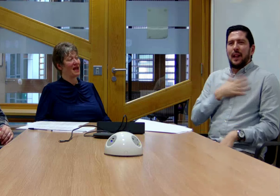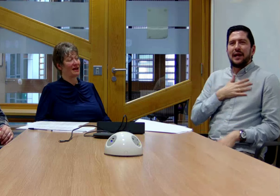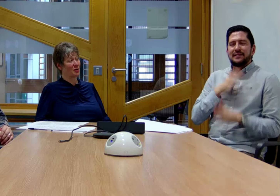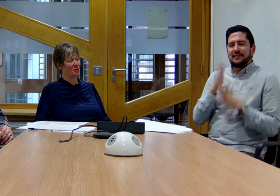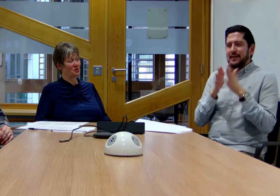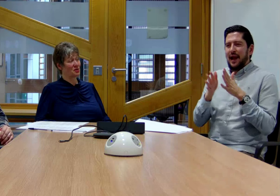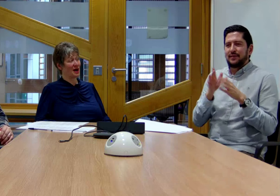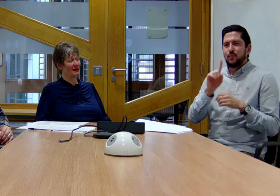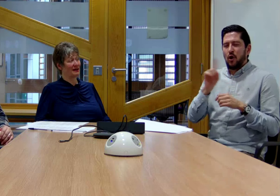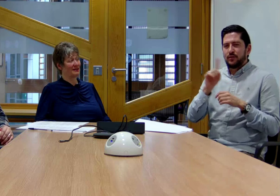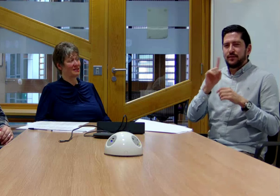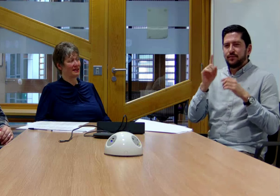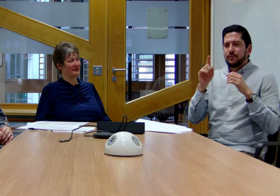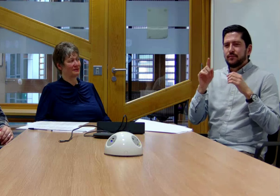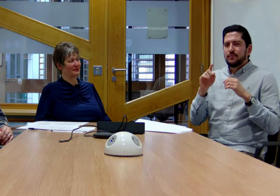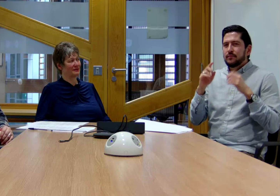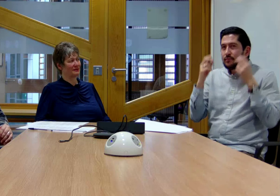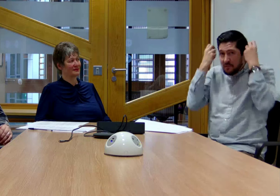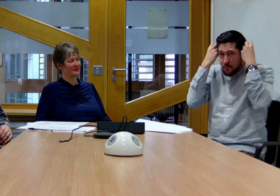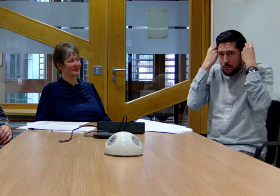I really like it, really impactful.